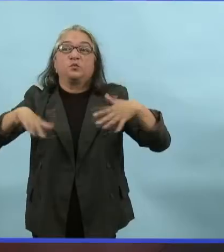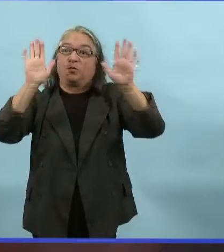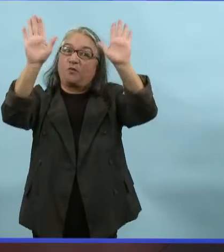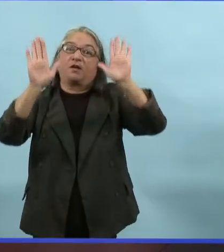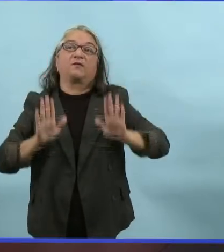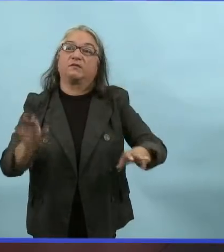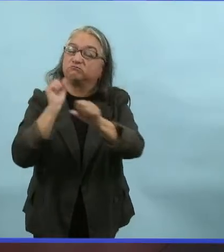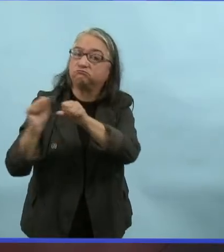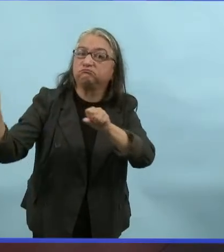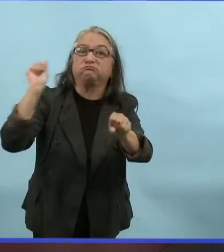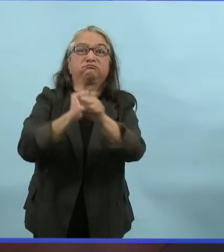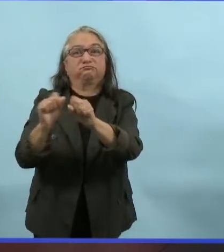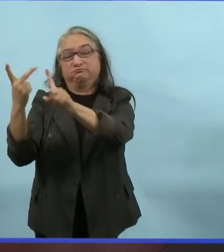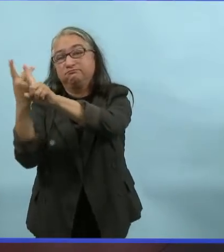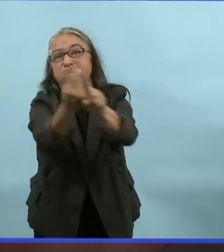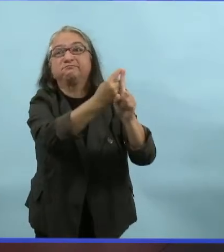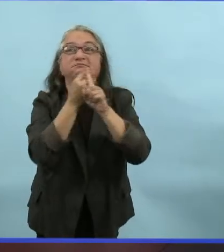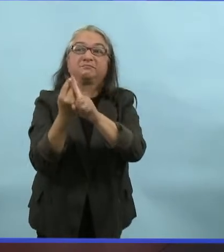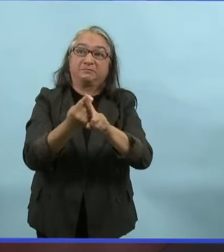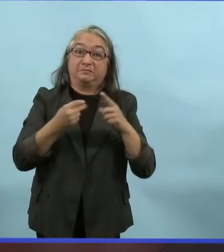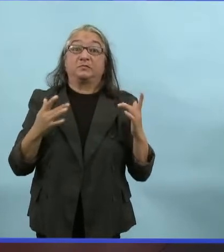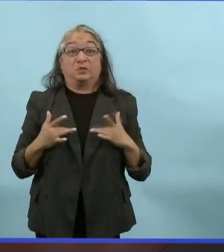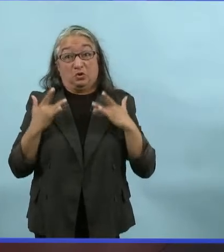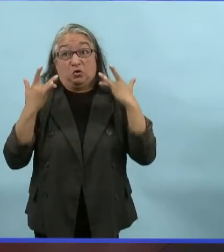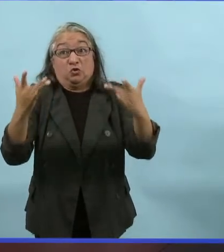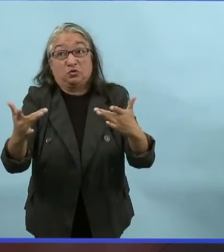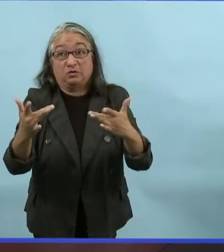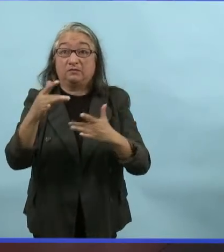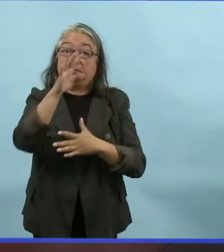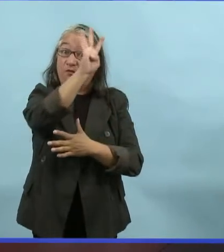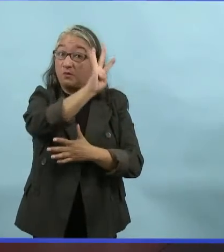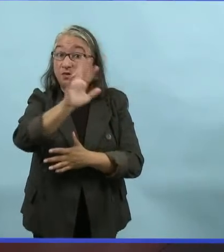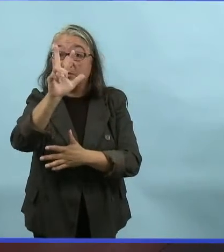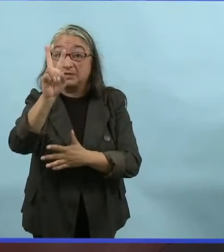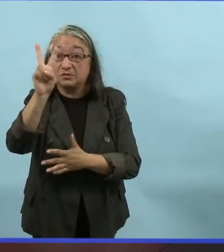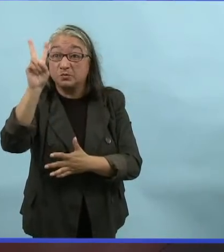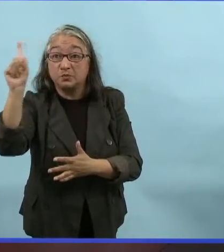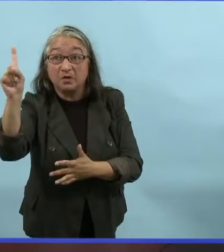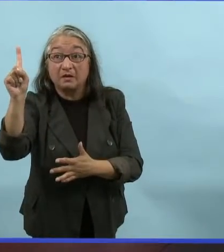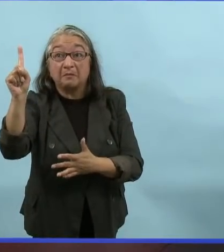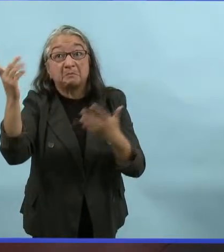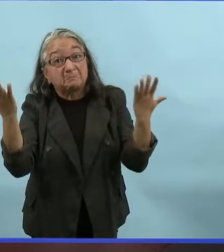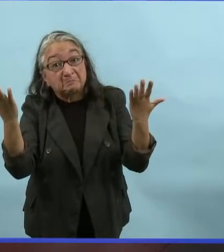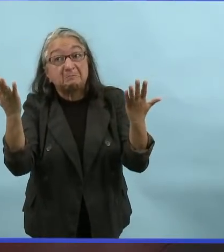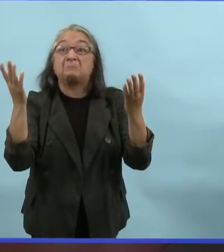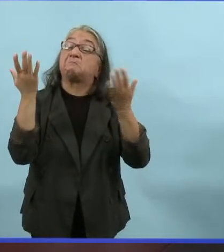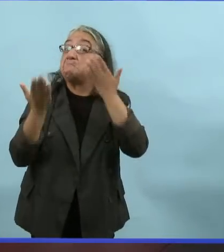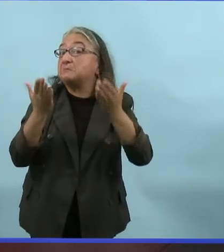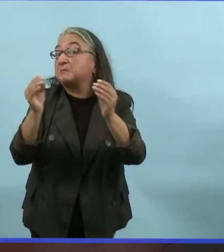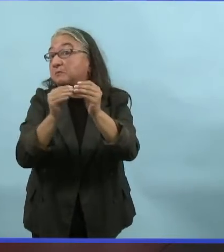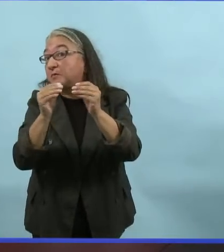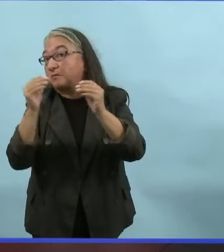details to follow thank you and i know that the government has undertaken a bunch of